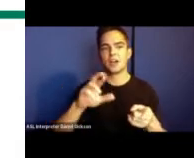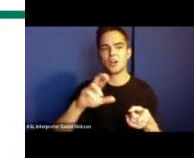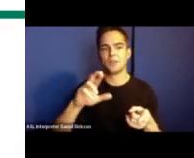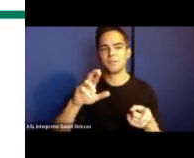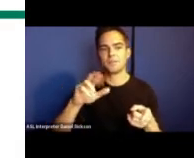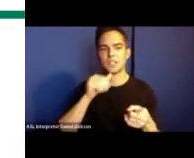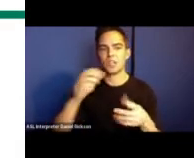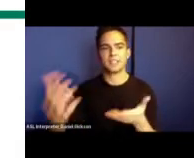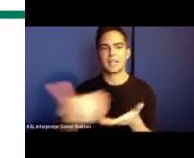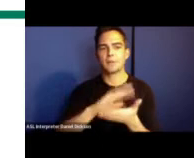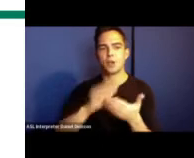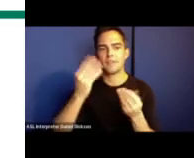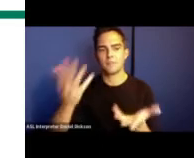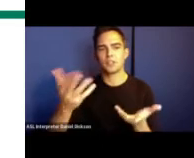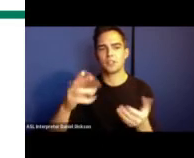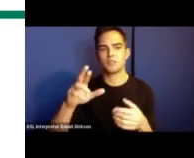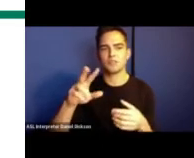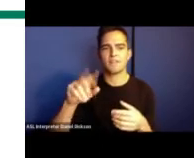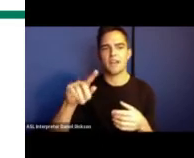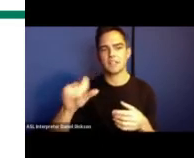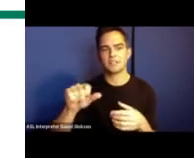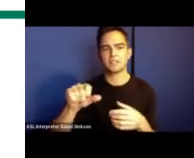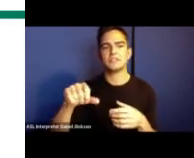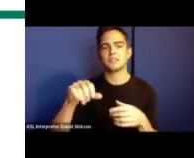do have some room to grow in this area. Next slide.